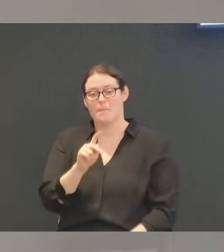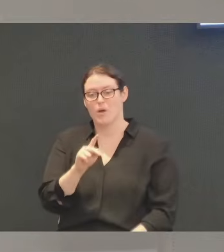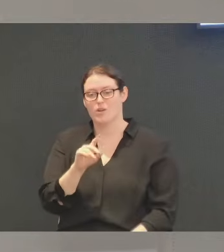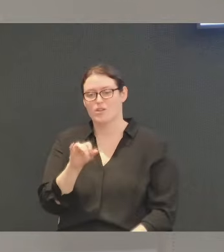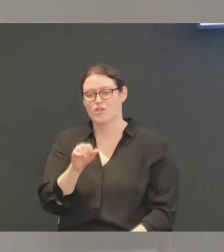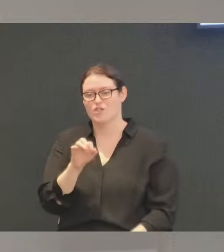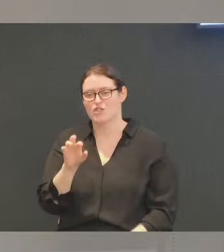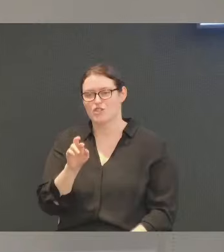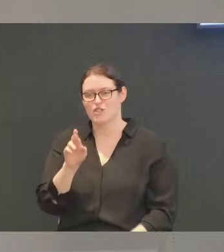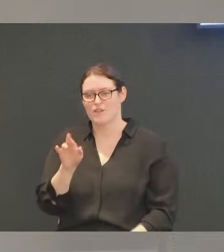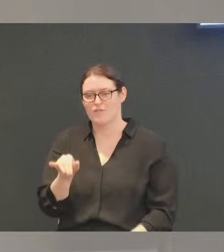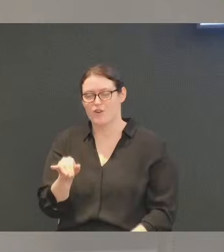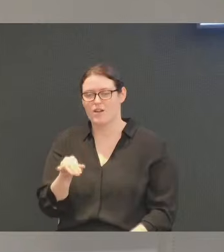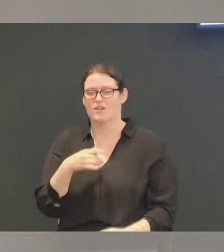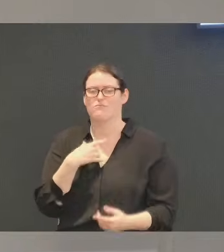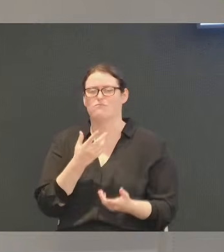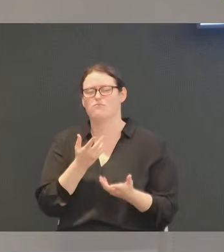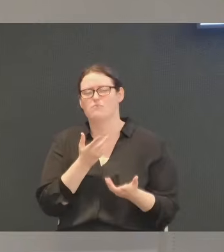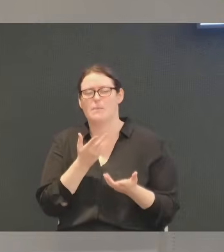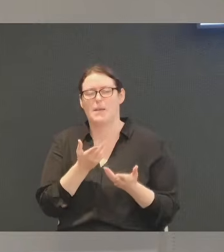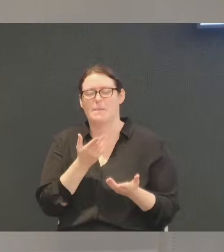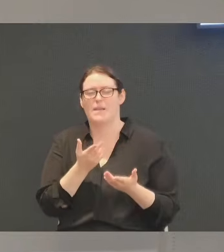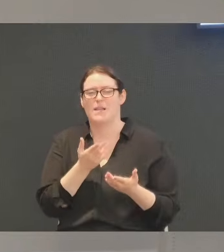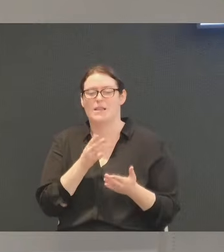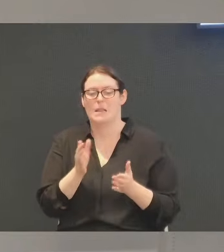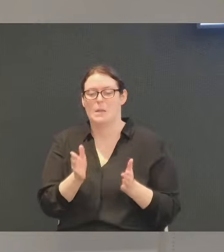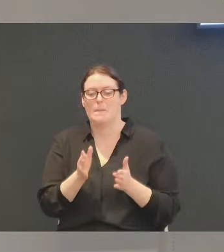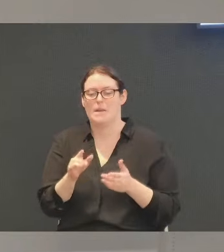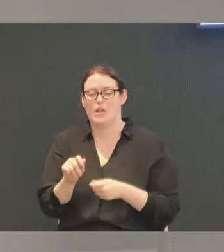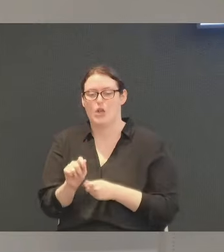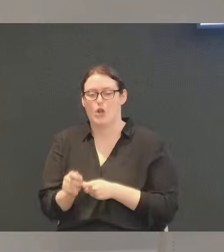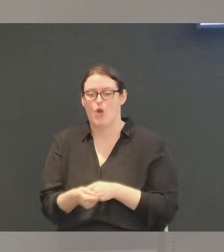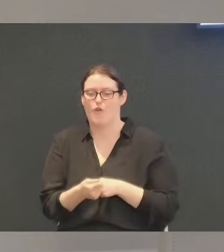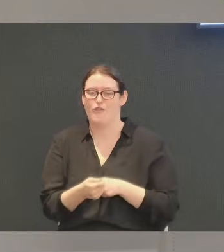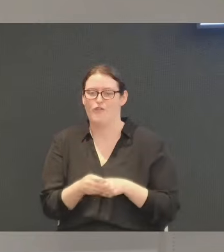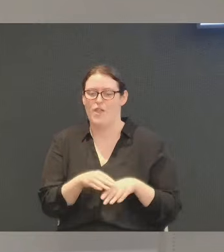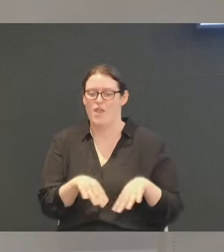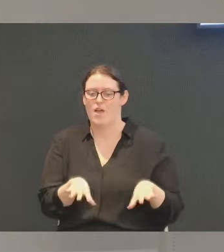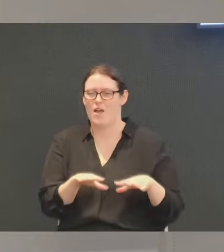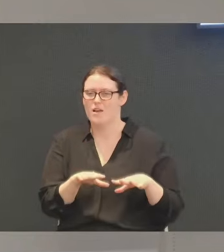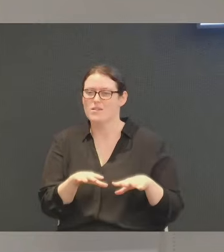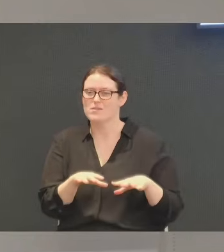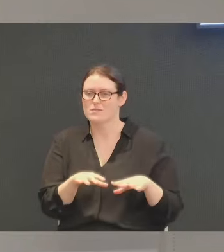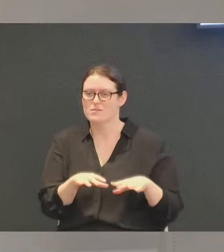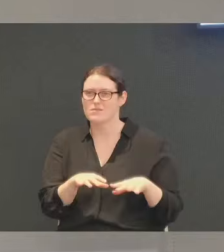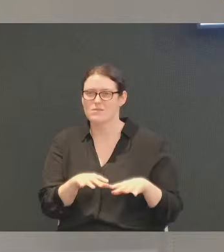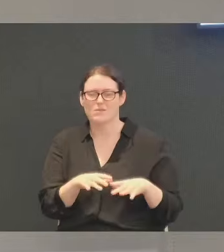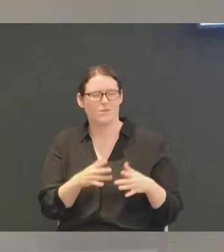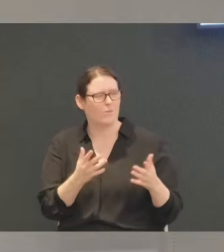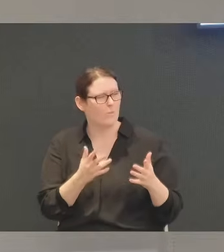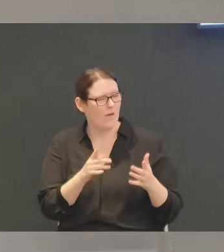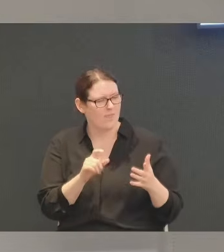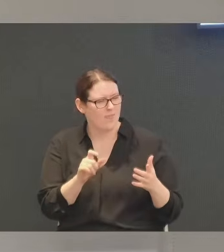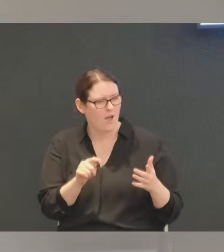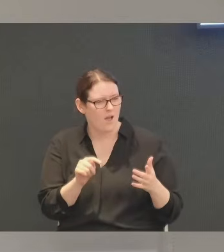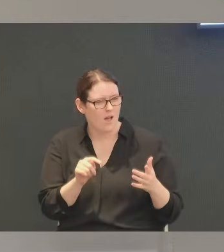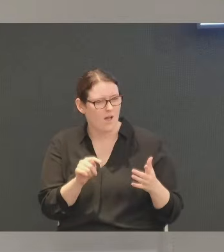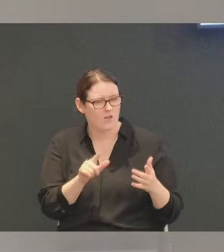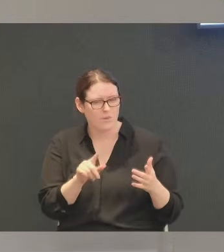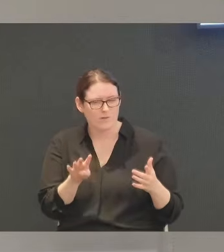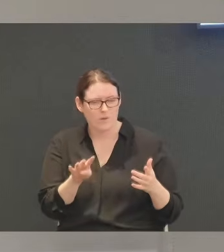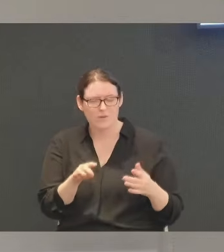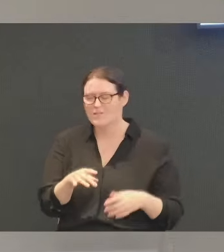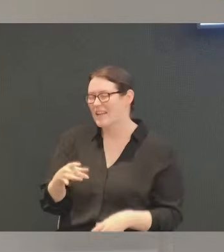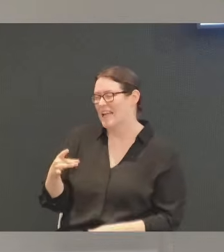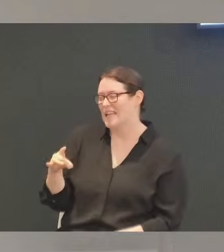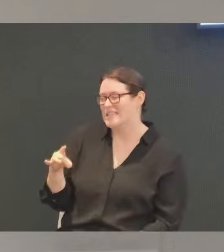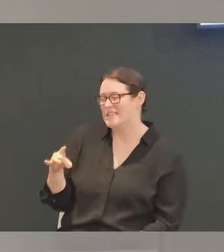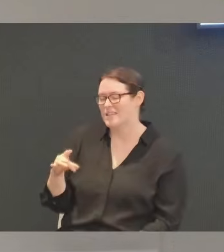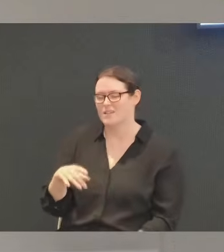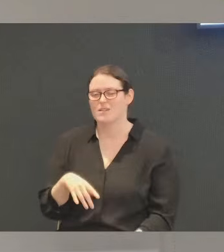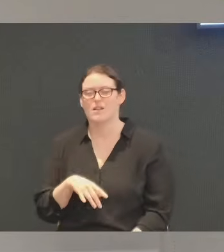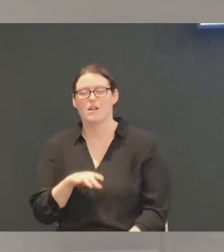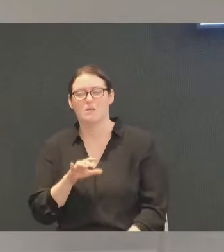as it relates to a possible mini golf lot. what what lot is that? Is that 24 or 18? 18. Okay. And